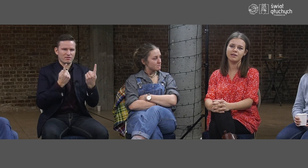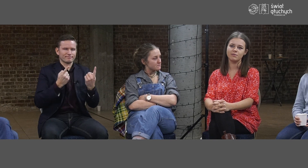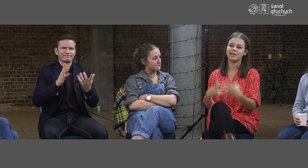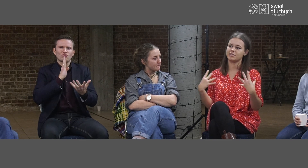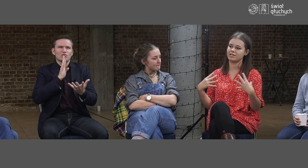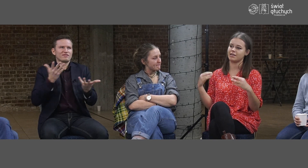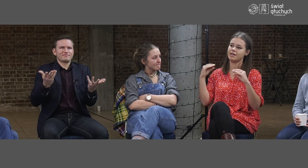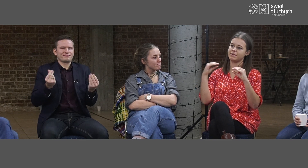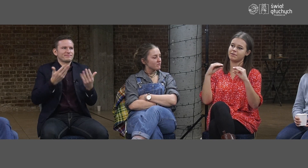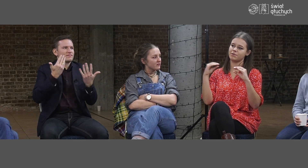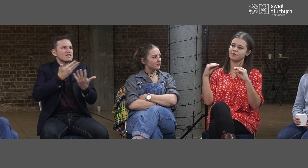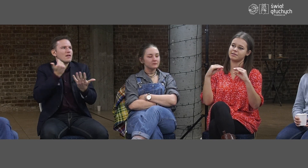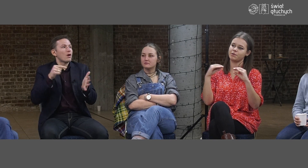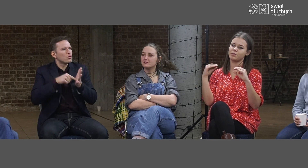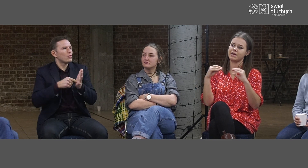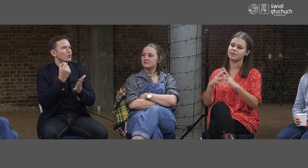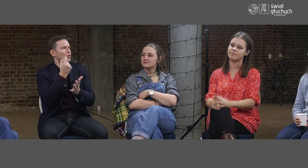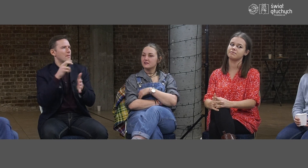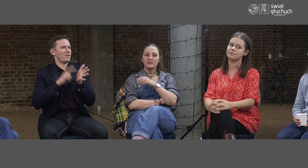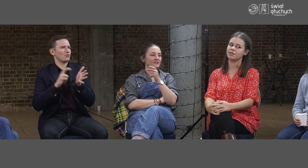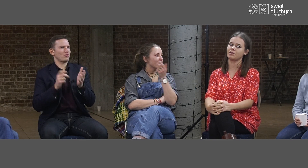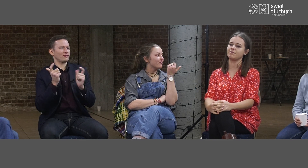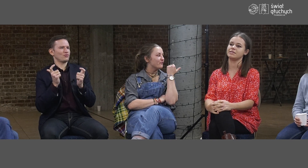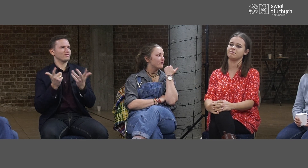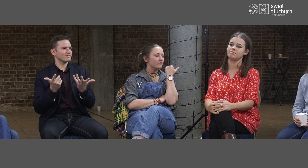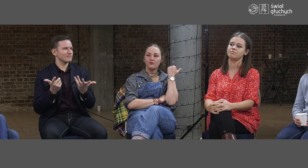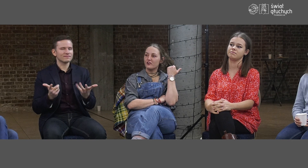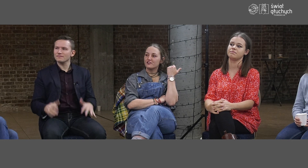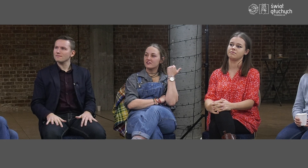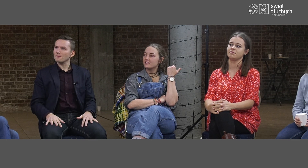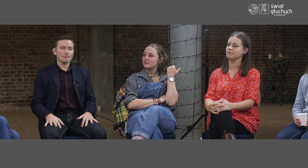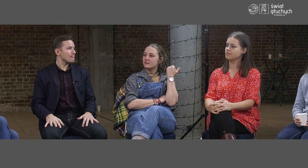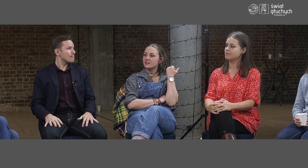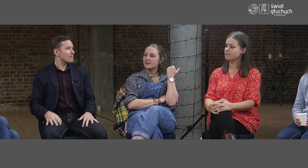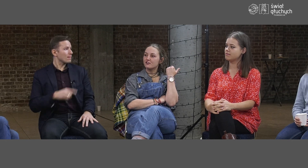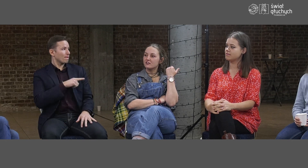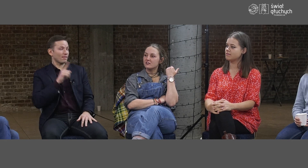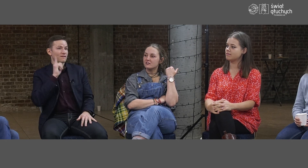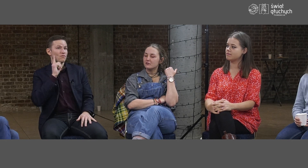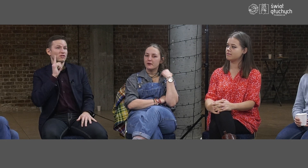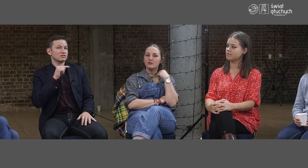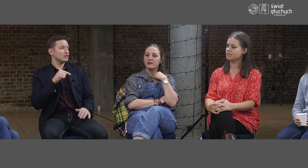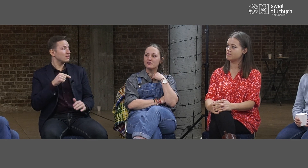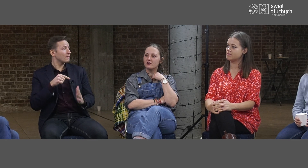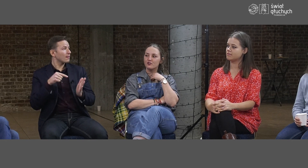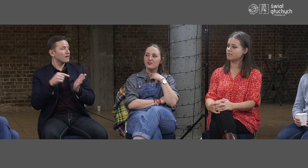that this is a missing piece of the puzzle. That’s how I see it. [Maria] This is really very stressful,